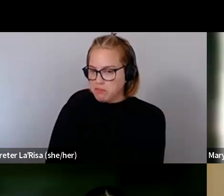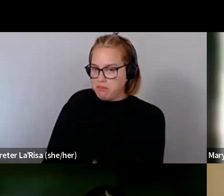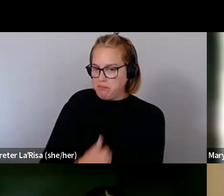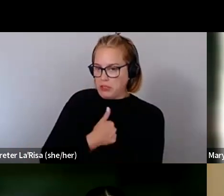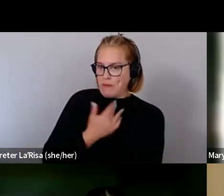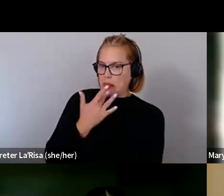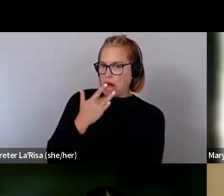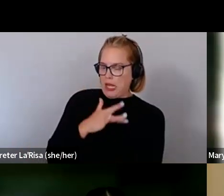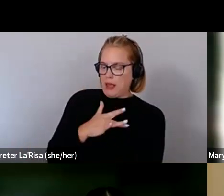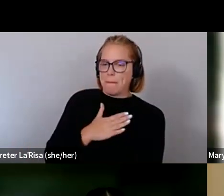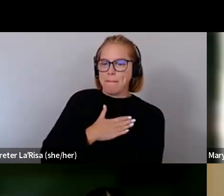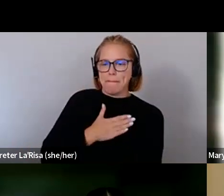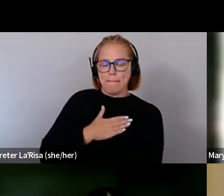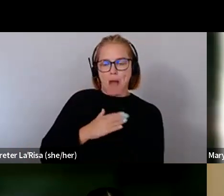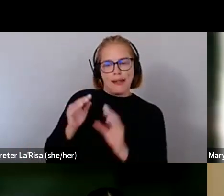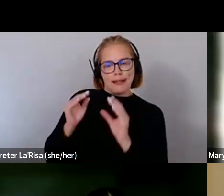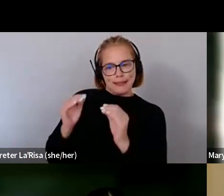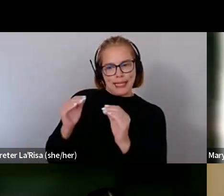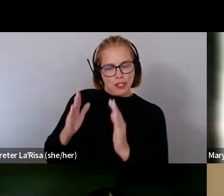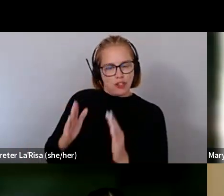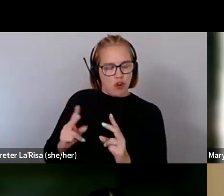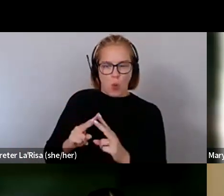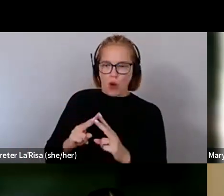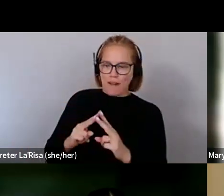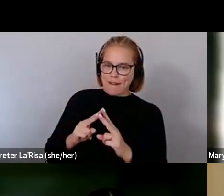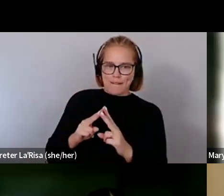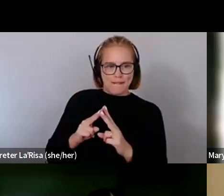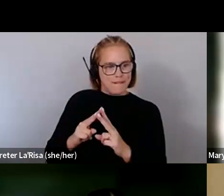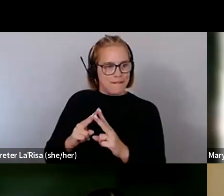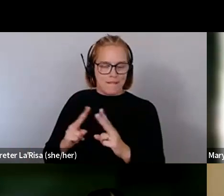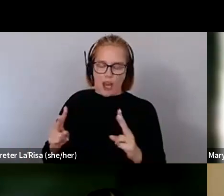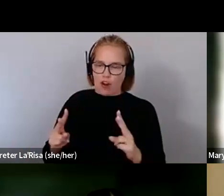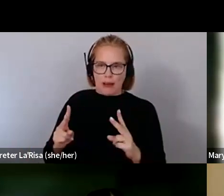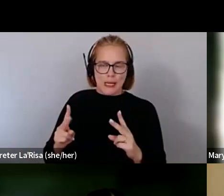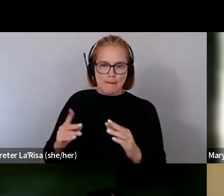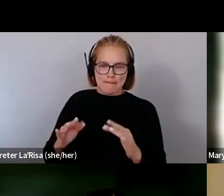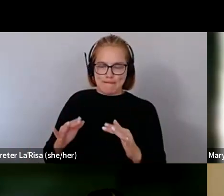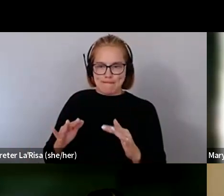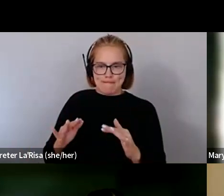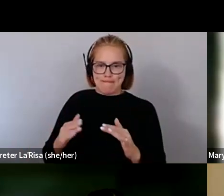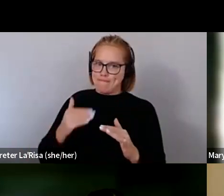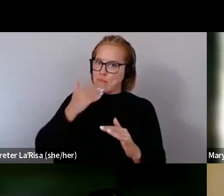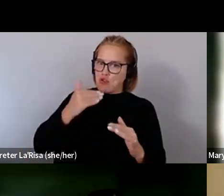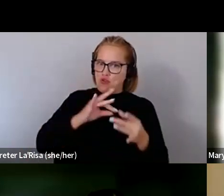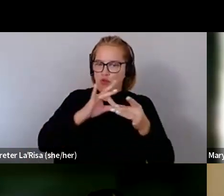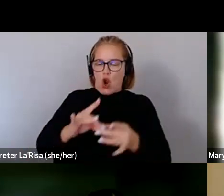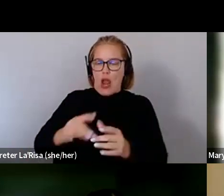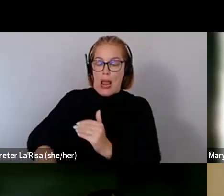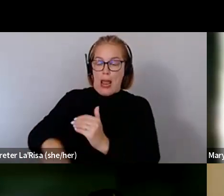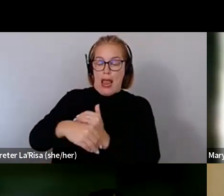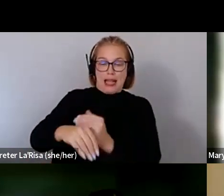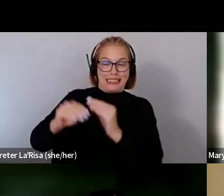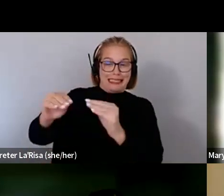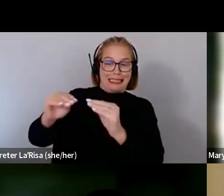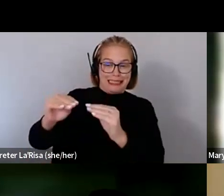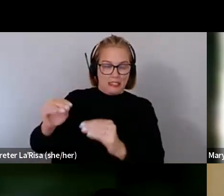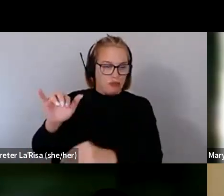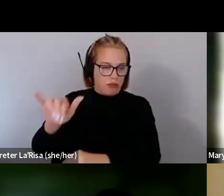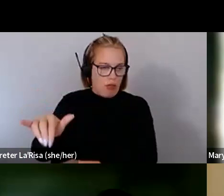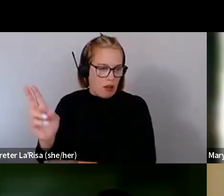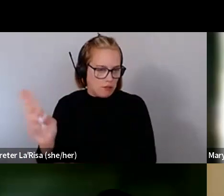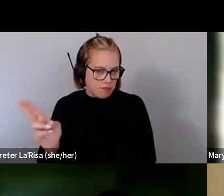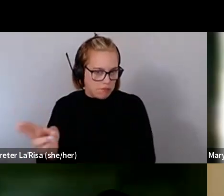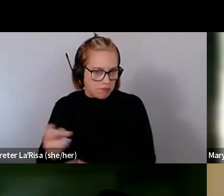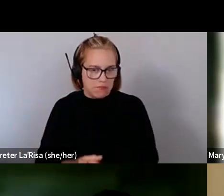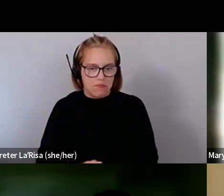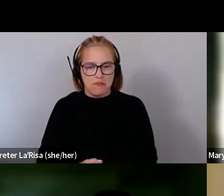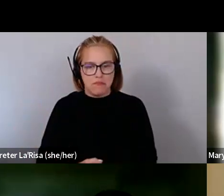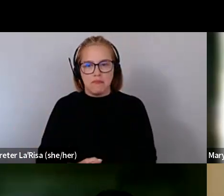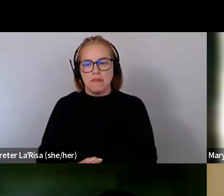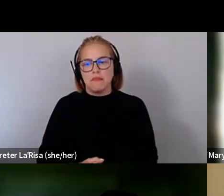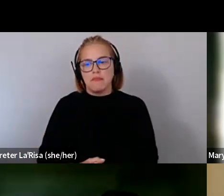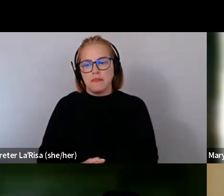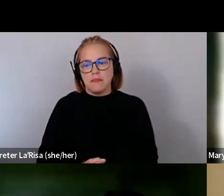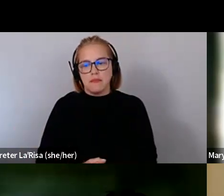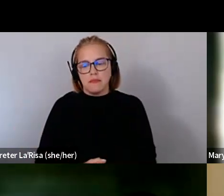have any comments about any of it?